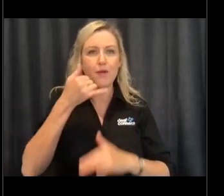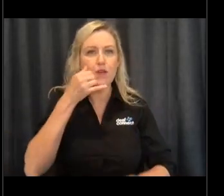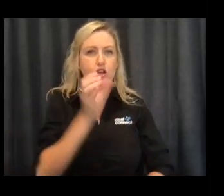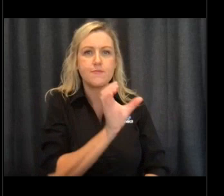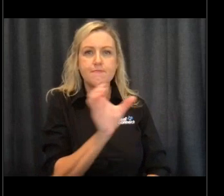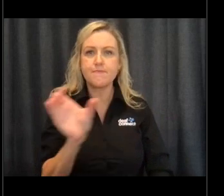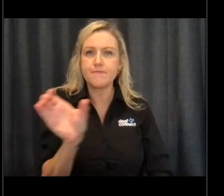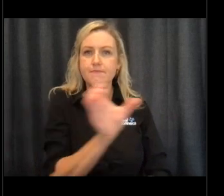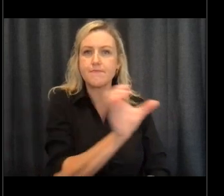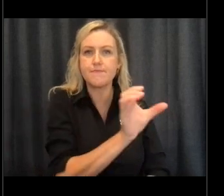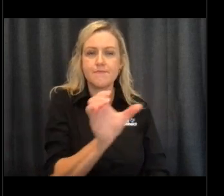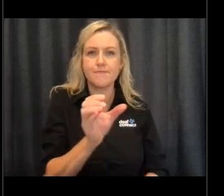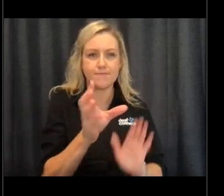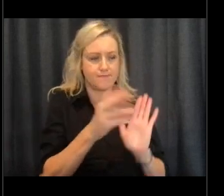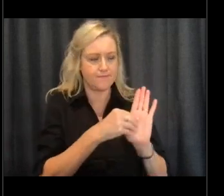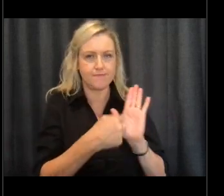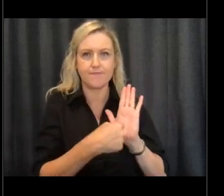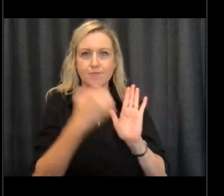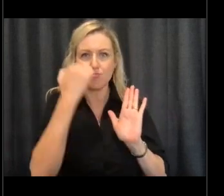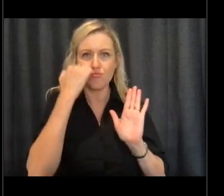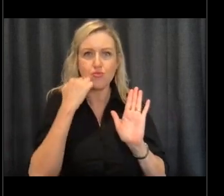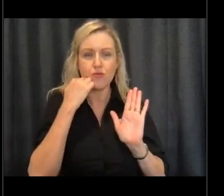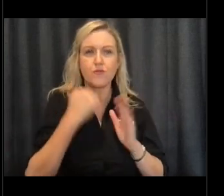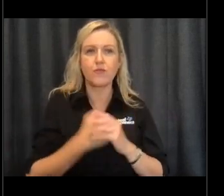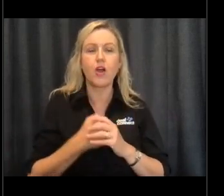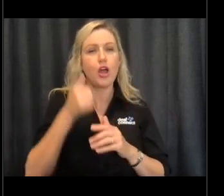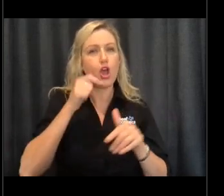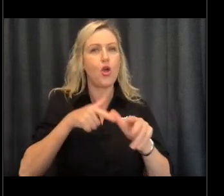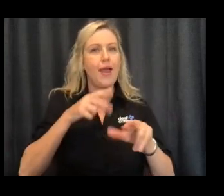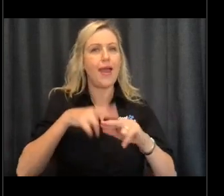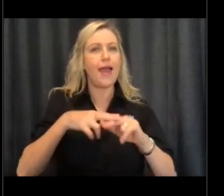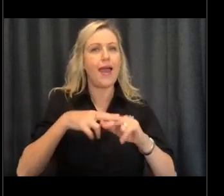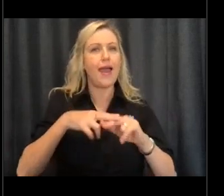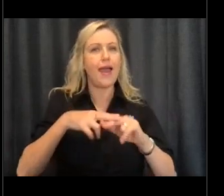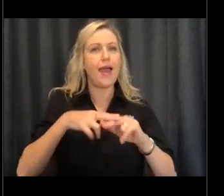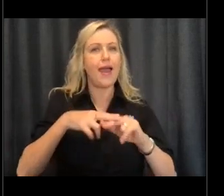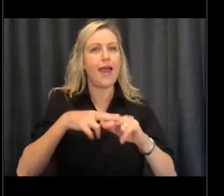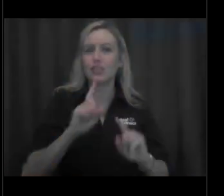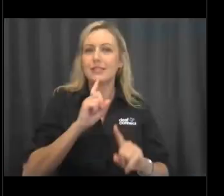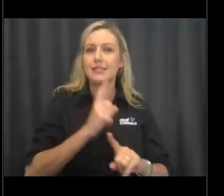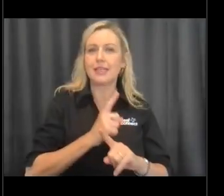I know AFCA have said publicly there have been cases where they've actually used CCTV